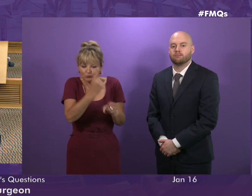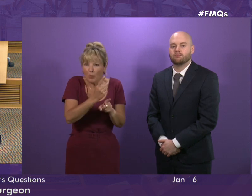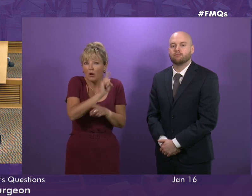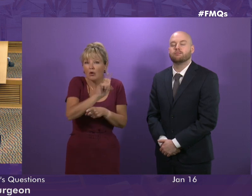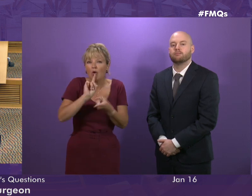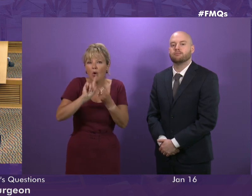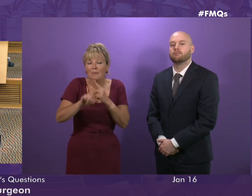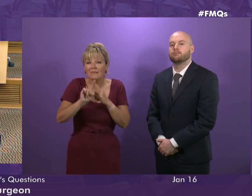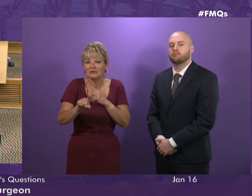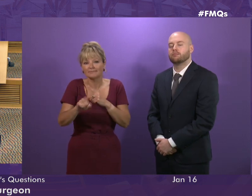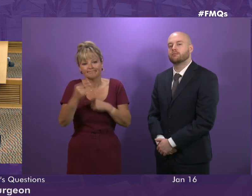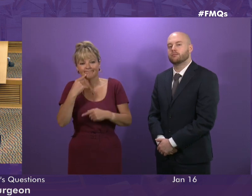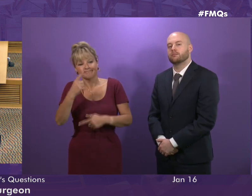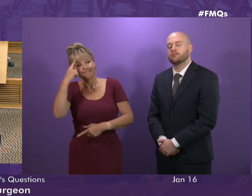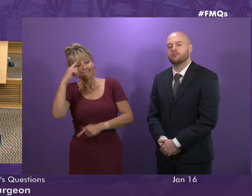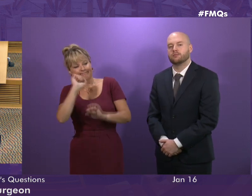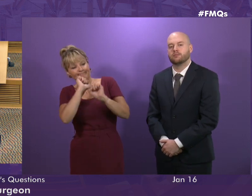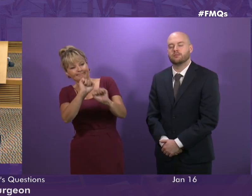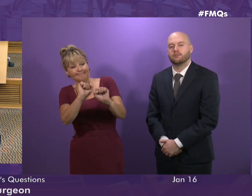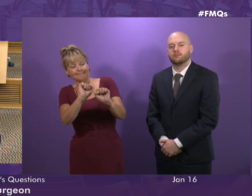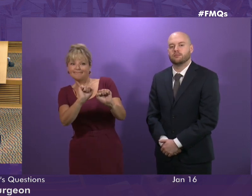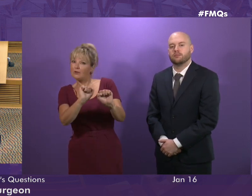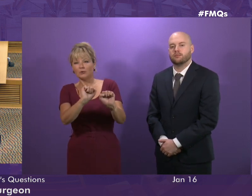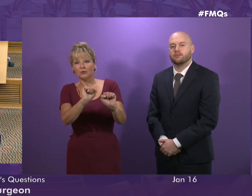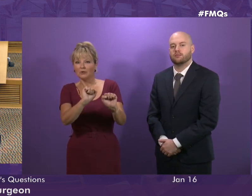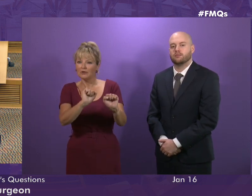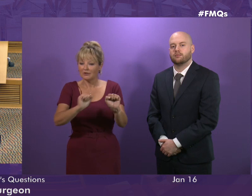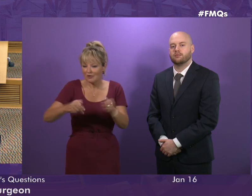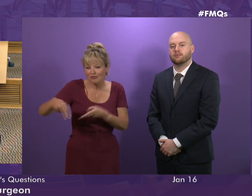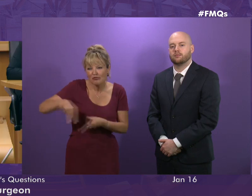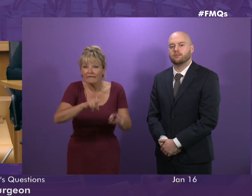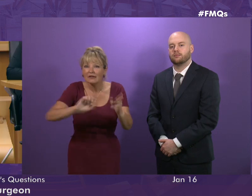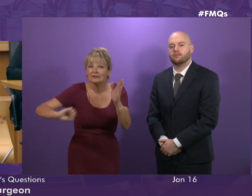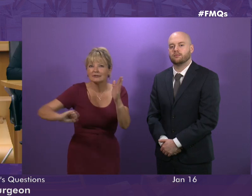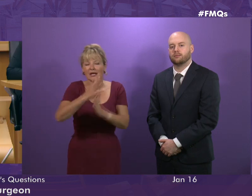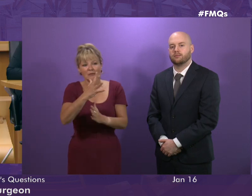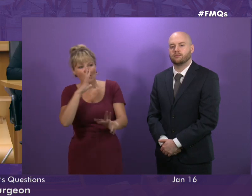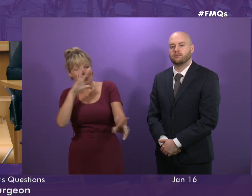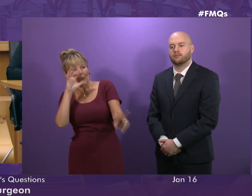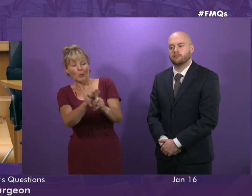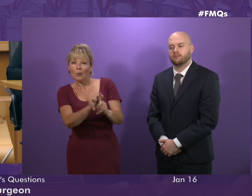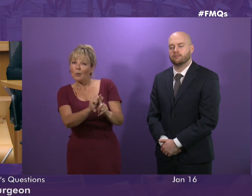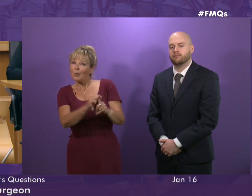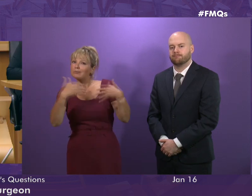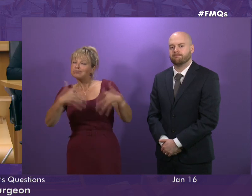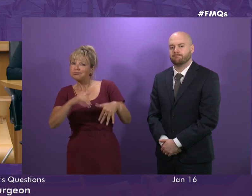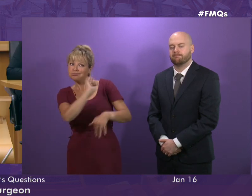about the iconic status of wild salmon in Scotland as well as with his economic point.